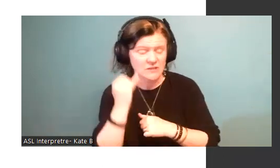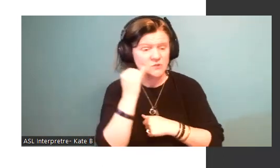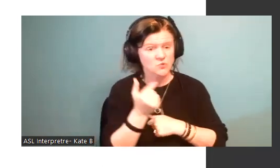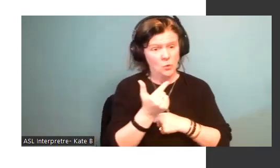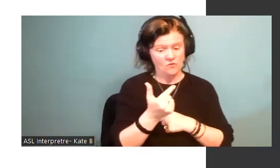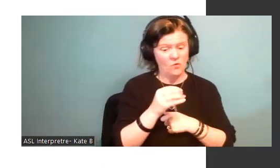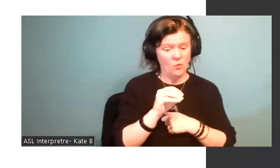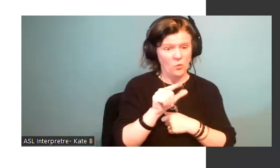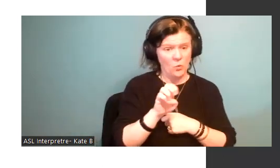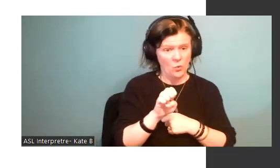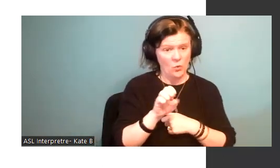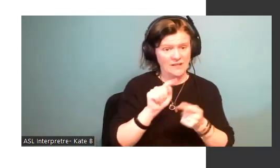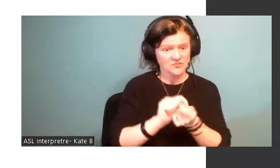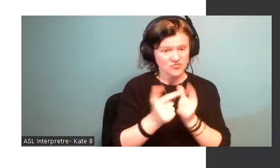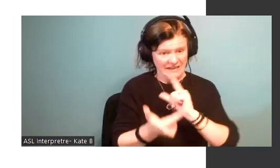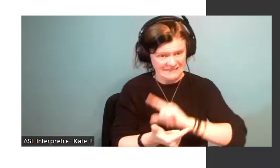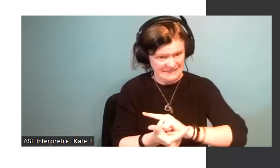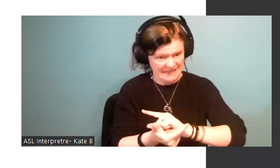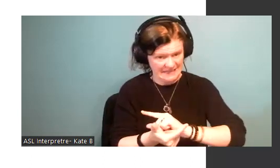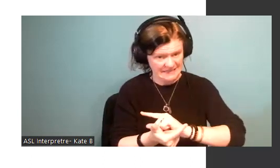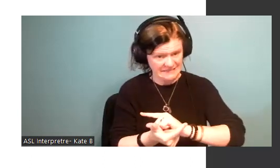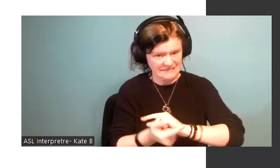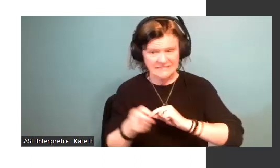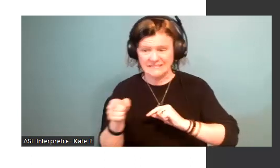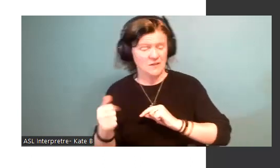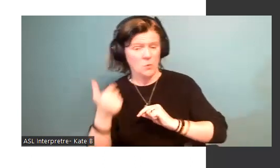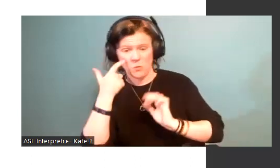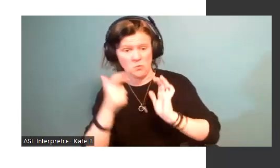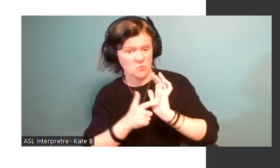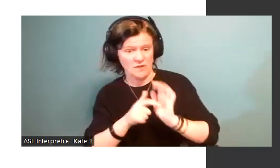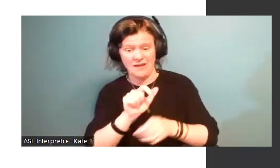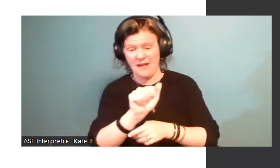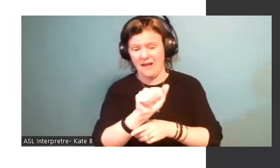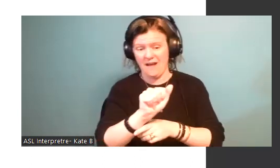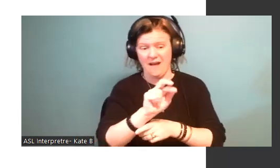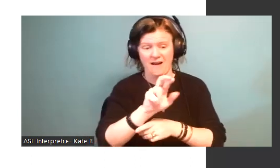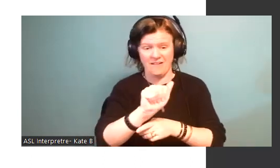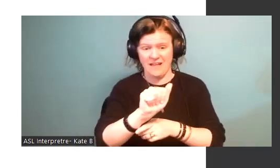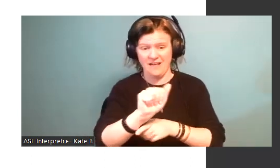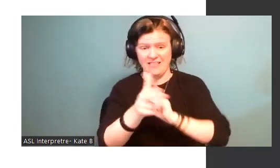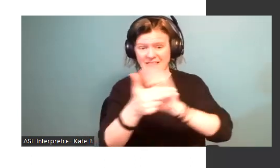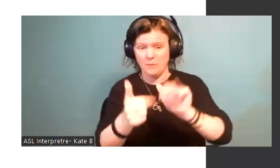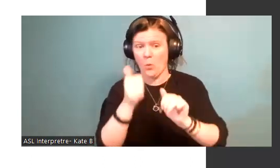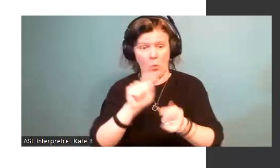second thing to note that I just learned at a convention a couple of weeks ago, it does not translate across